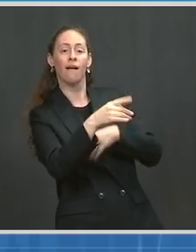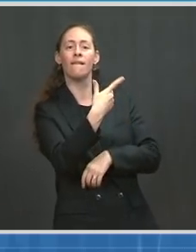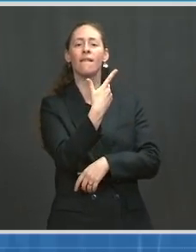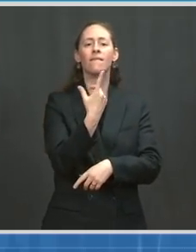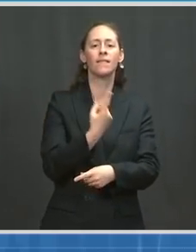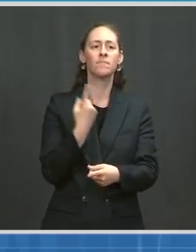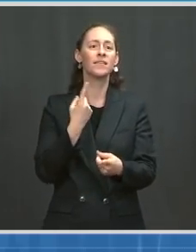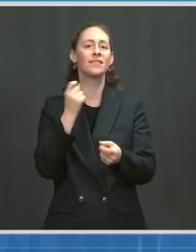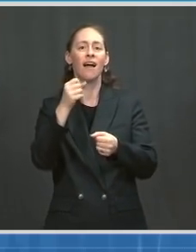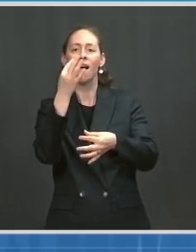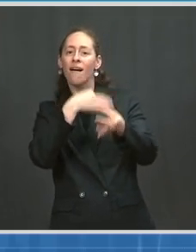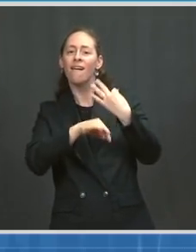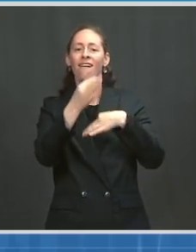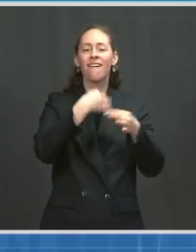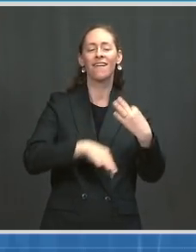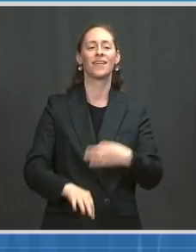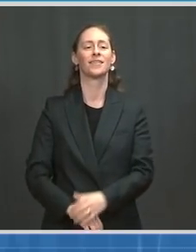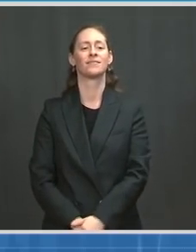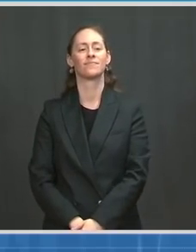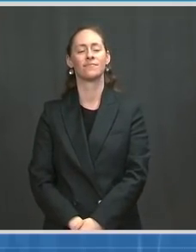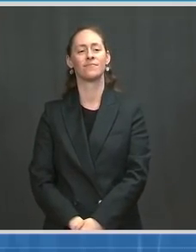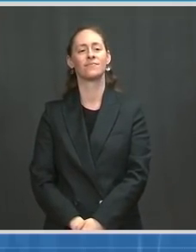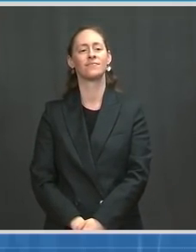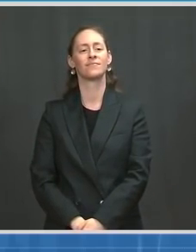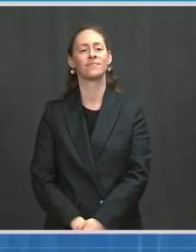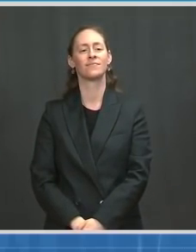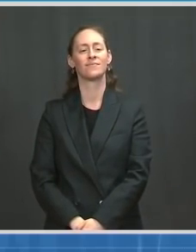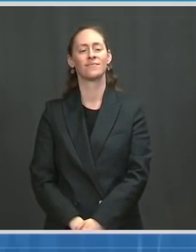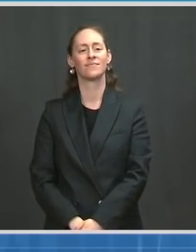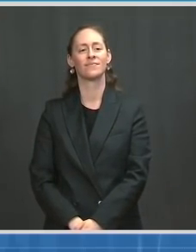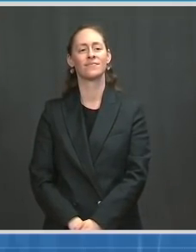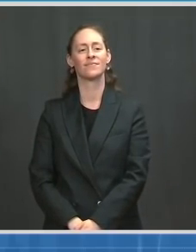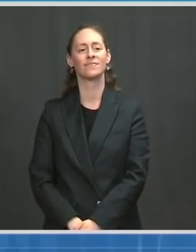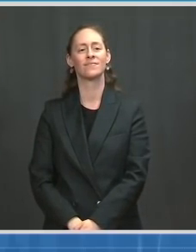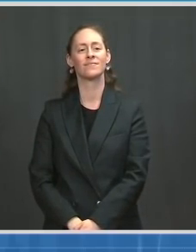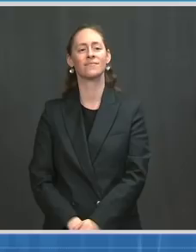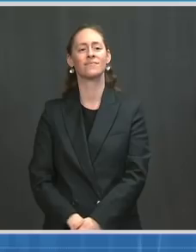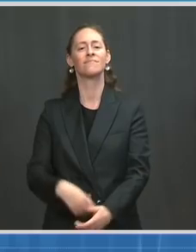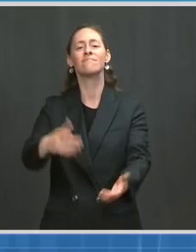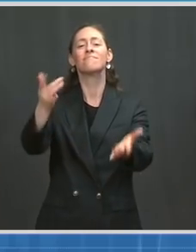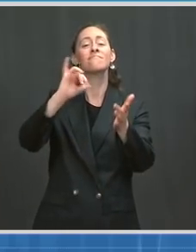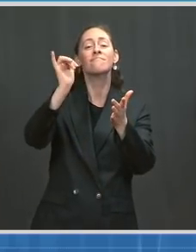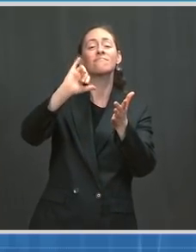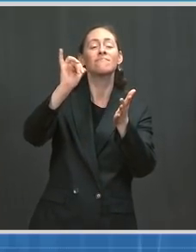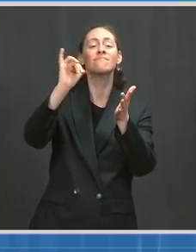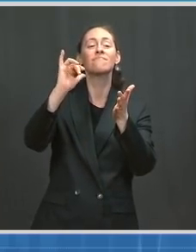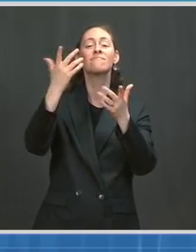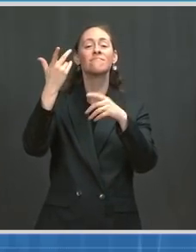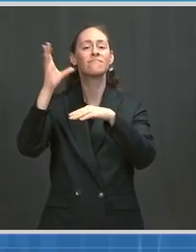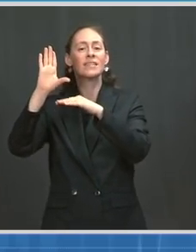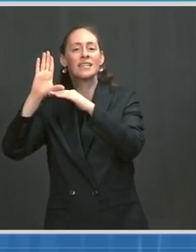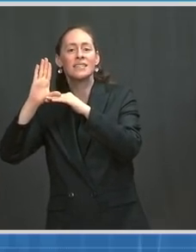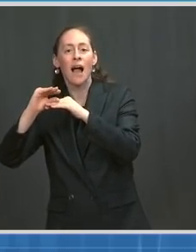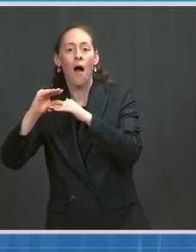to provide incentives for people to get vaccinated. We believe that it's particularly important to reach young people